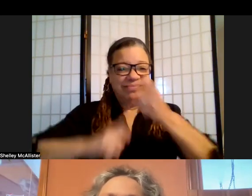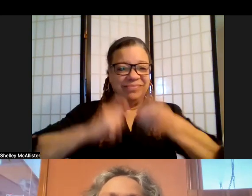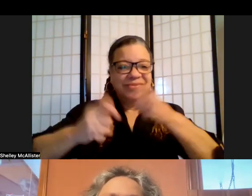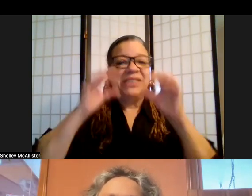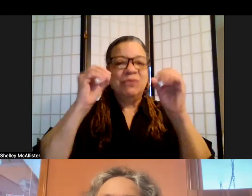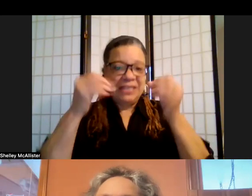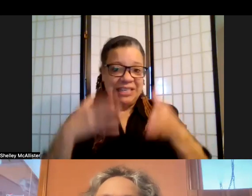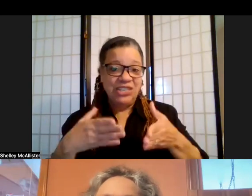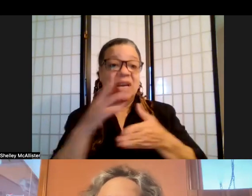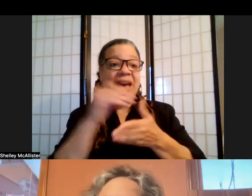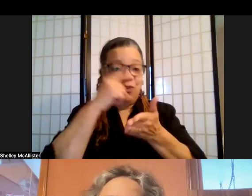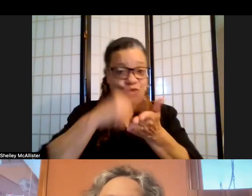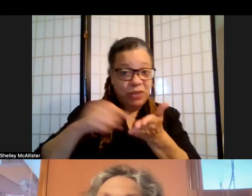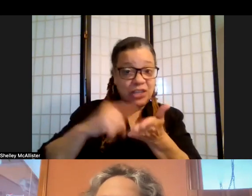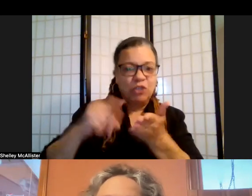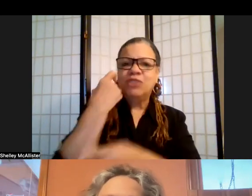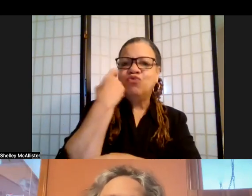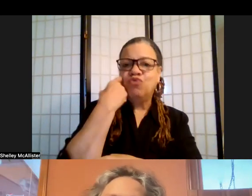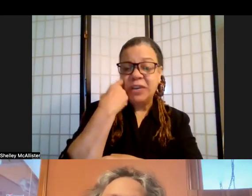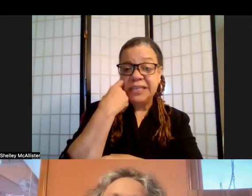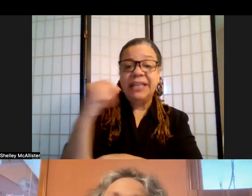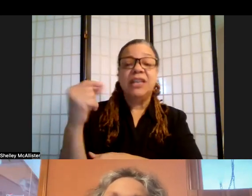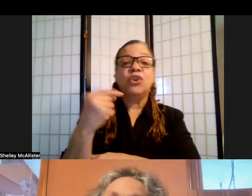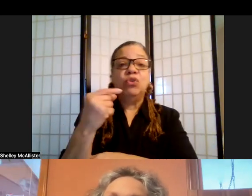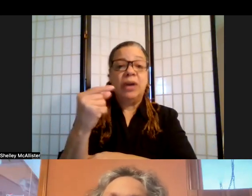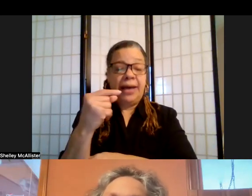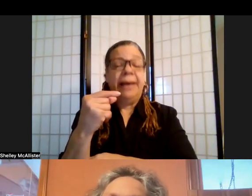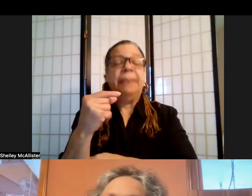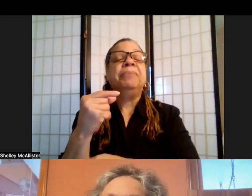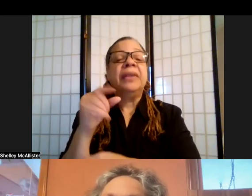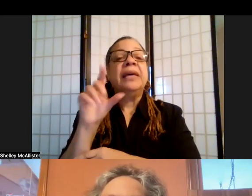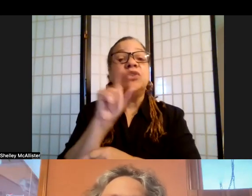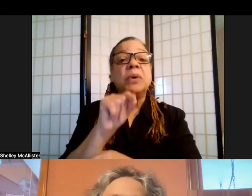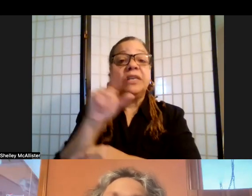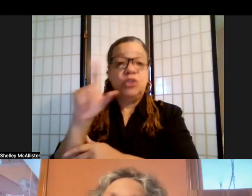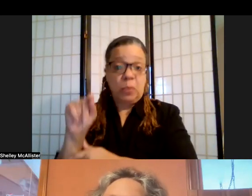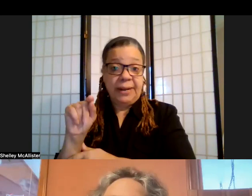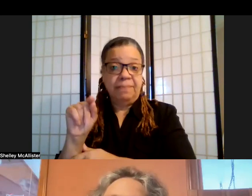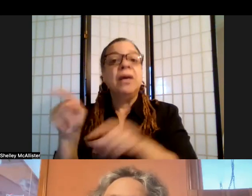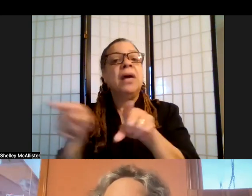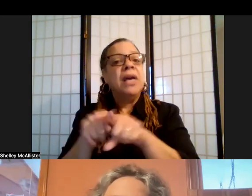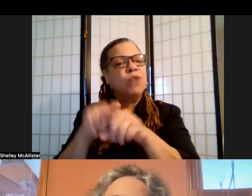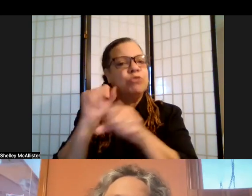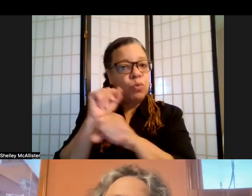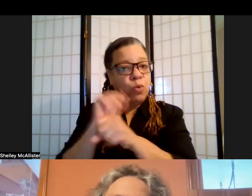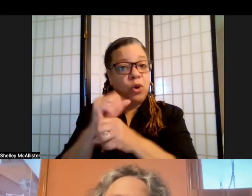being the Guglenheim fellowship in 2020. His work on antibiotic resistance and refugee camps was highlighted then.